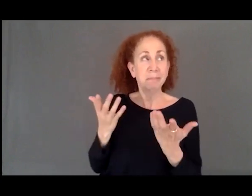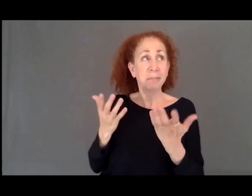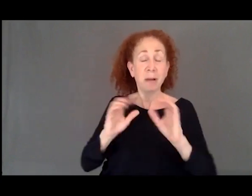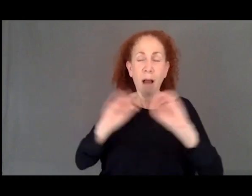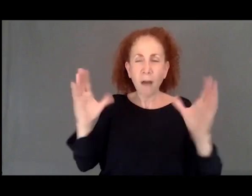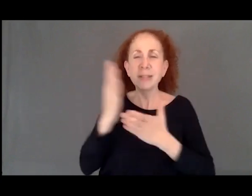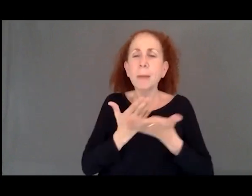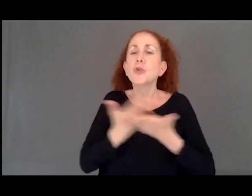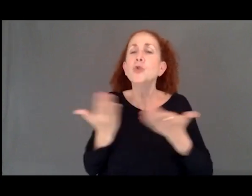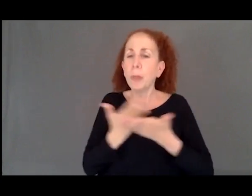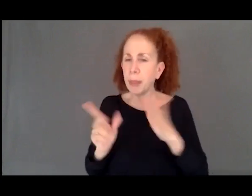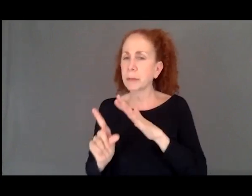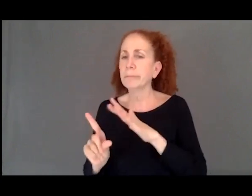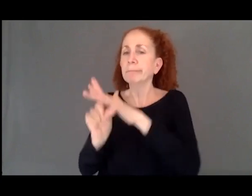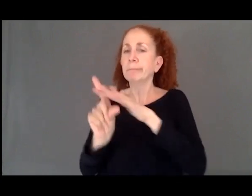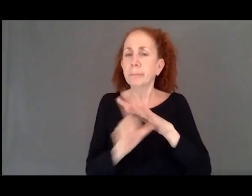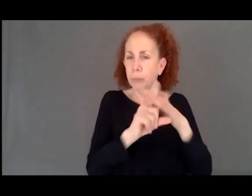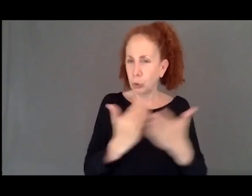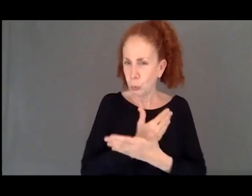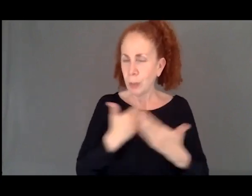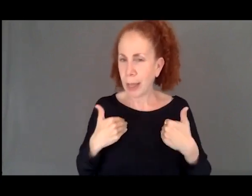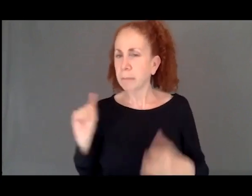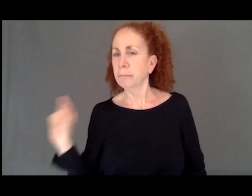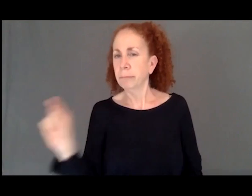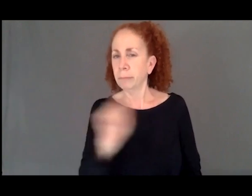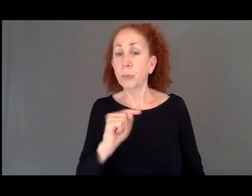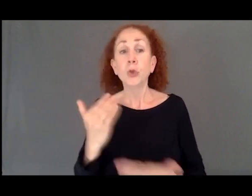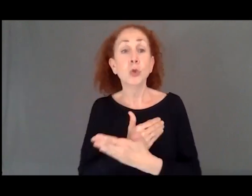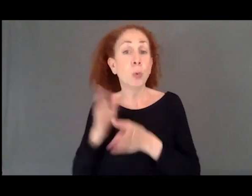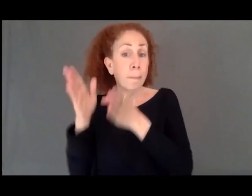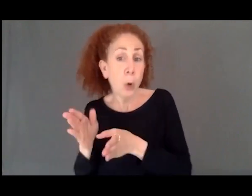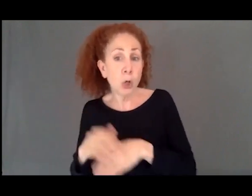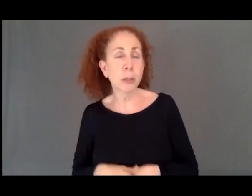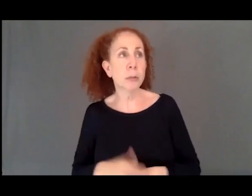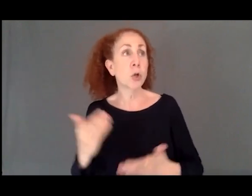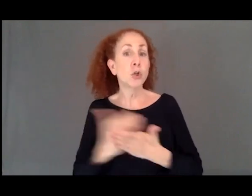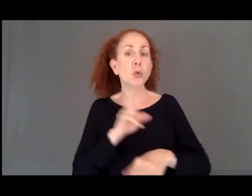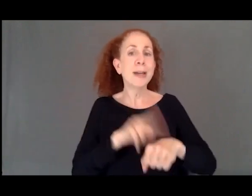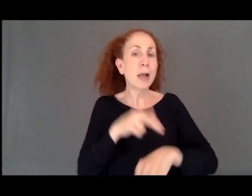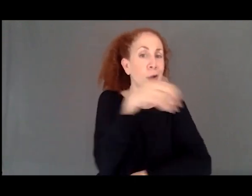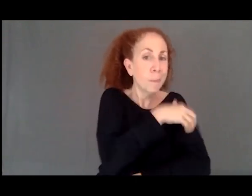that are new-- new political crises, new actors, new national powers, and so on.